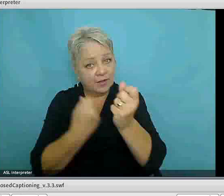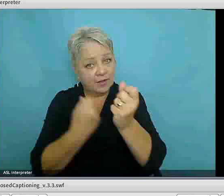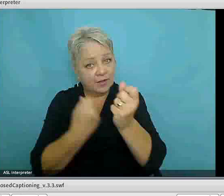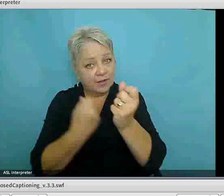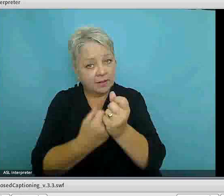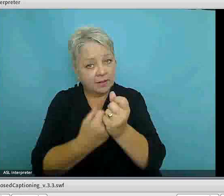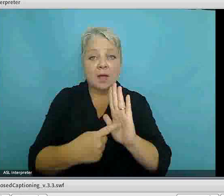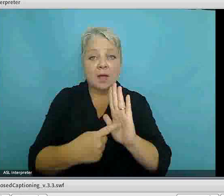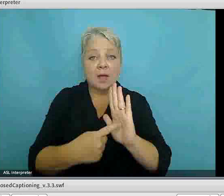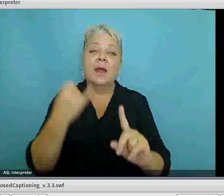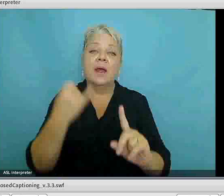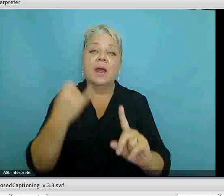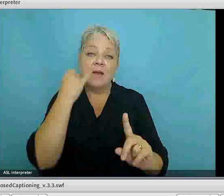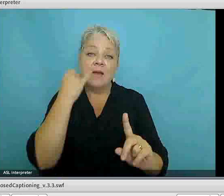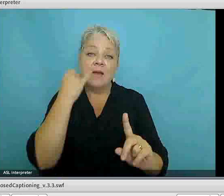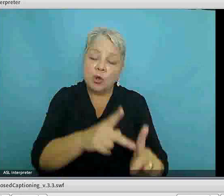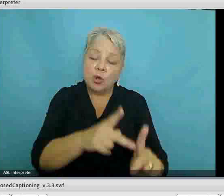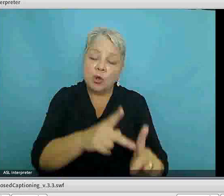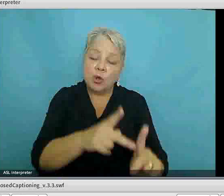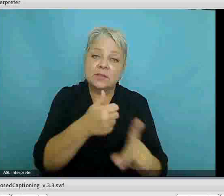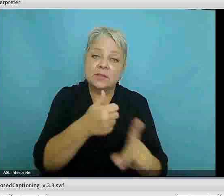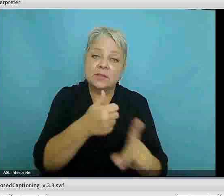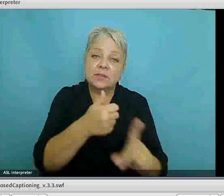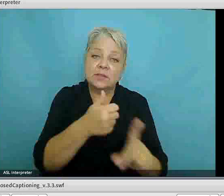That's an excellent question.